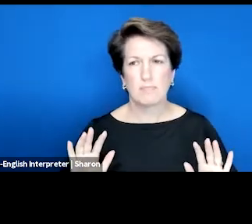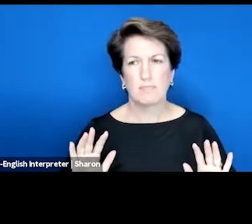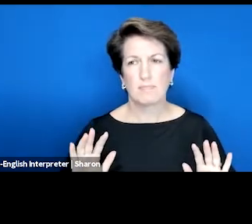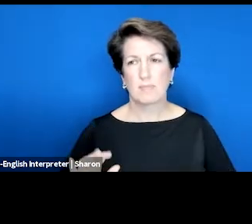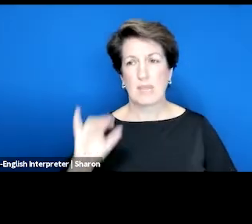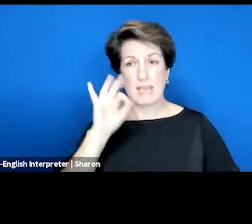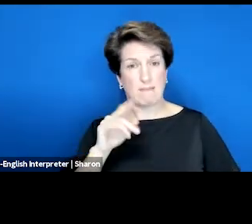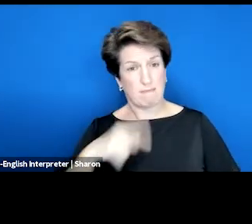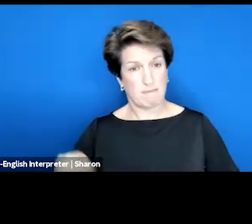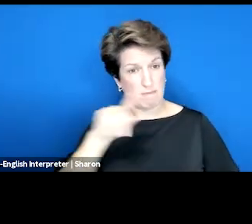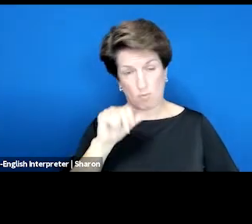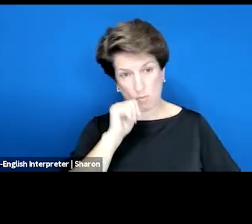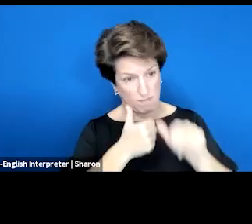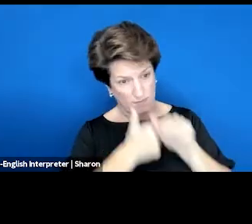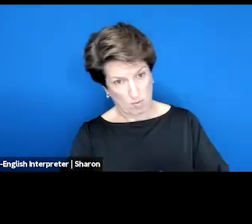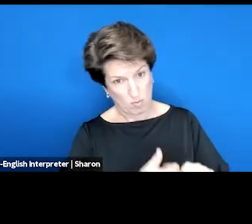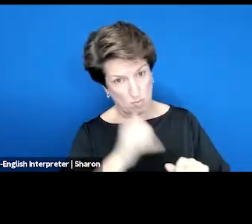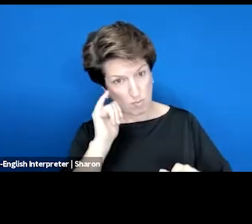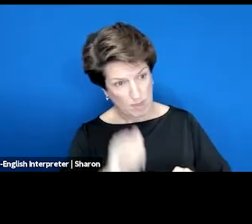epidemic, it draws a lot of concerns and fears, and anger even in folks who felt either